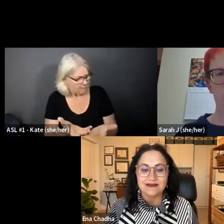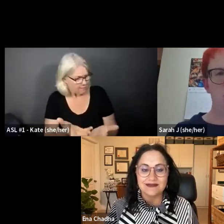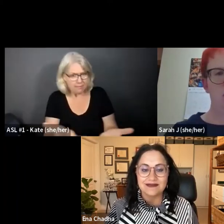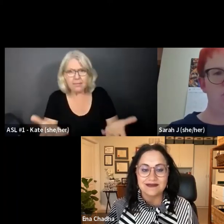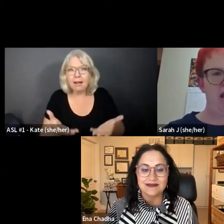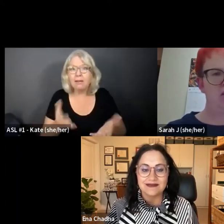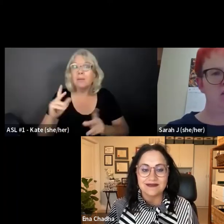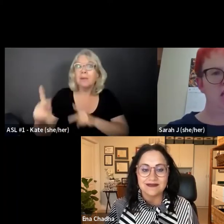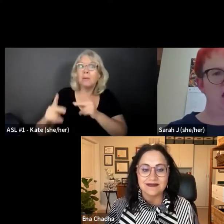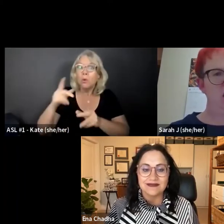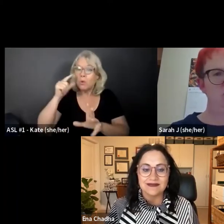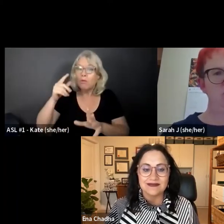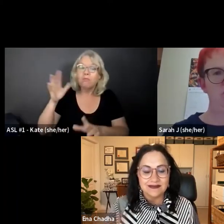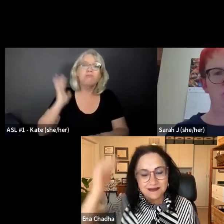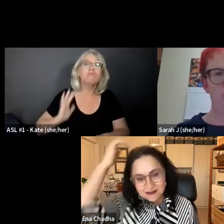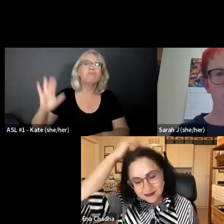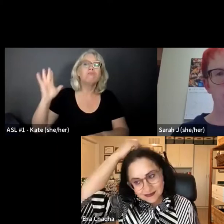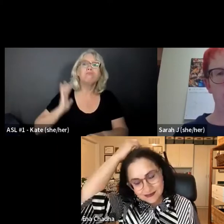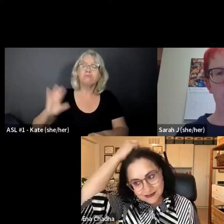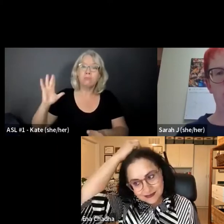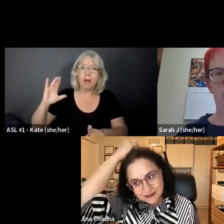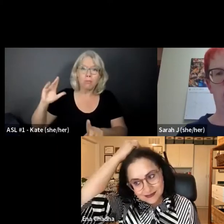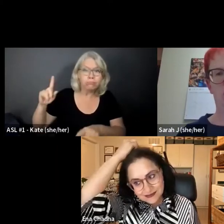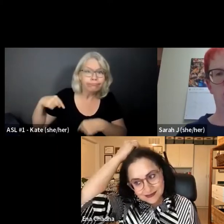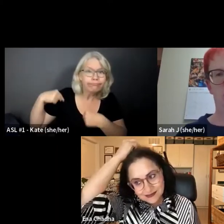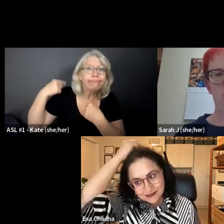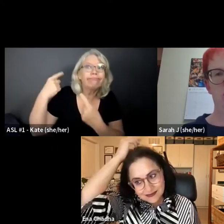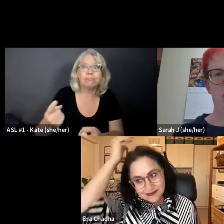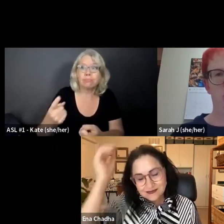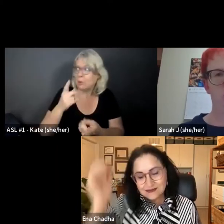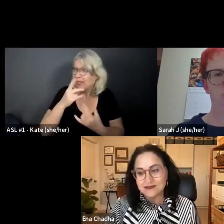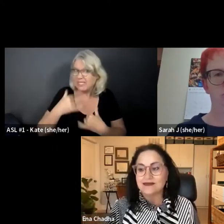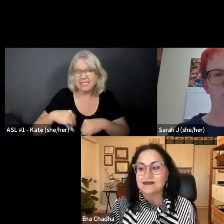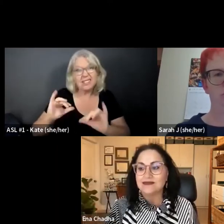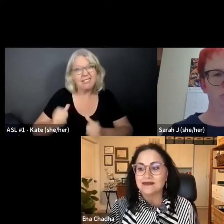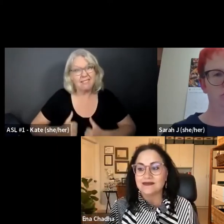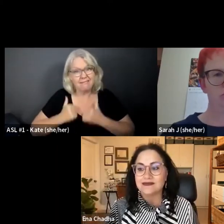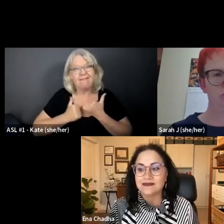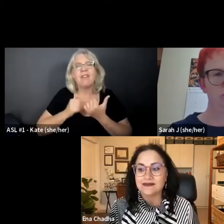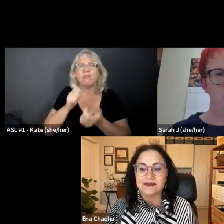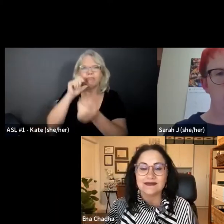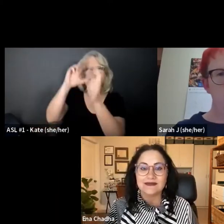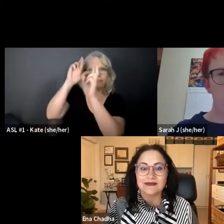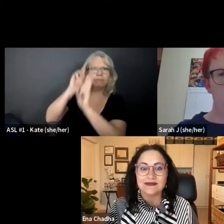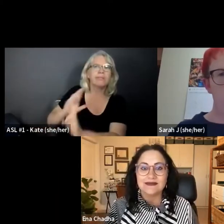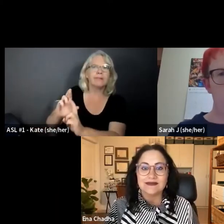HERE IN THE PAST AND FOR THOSE WHO RESIDE HERE NOW.